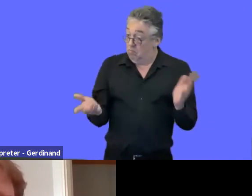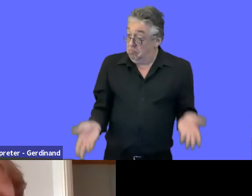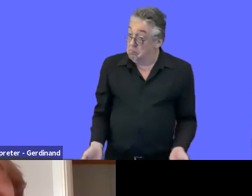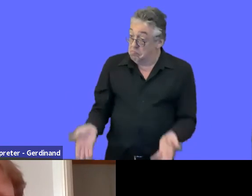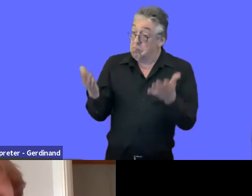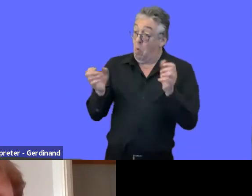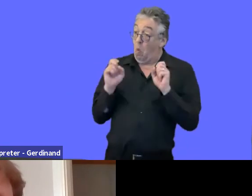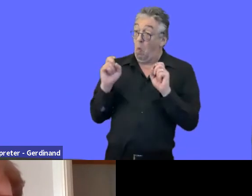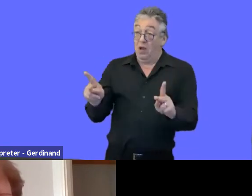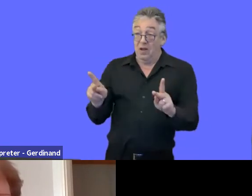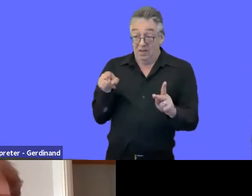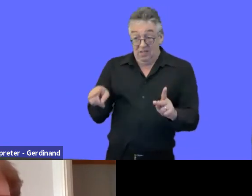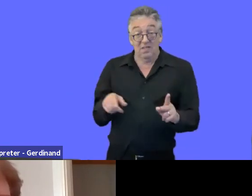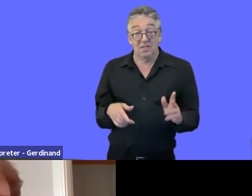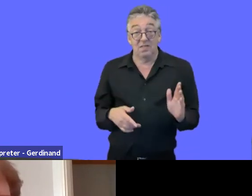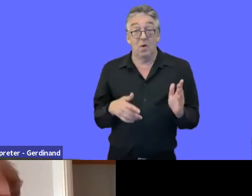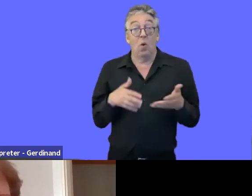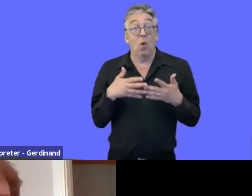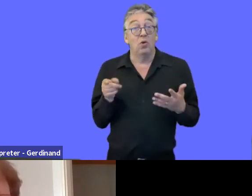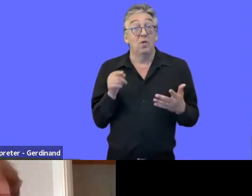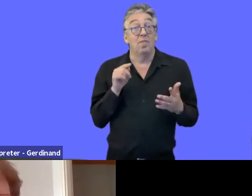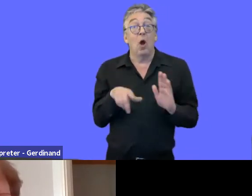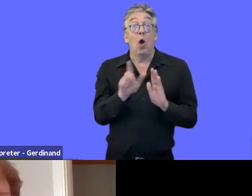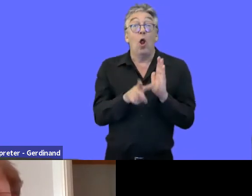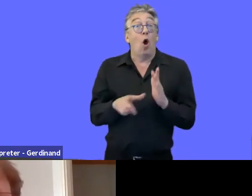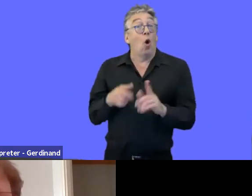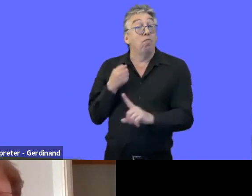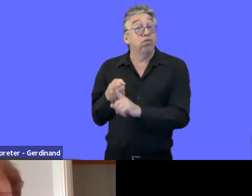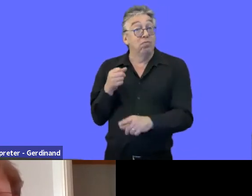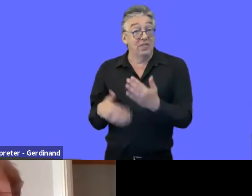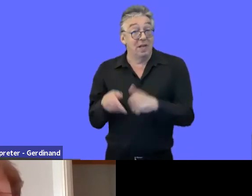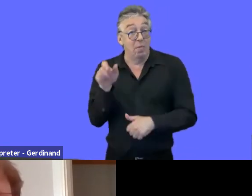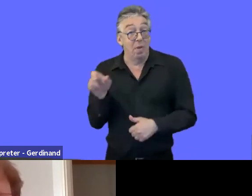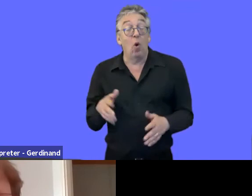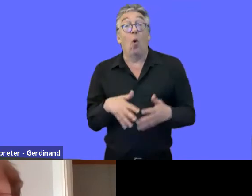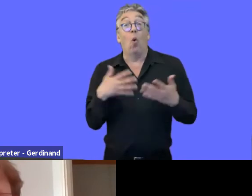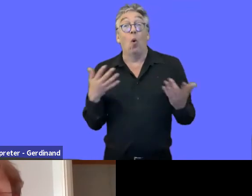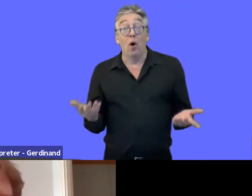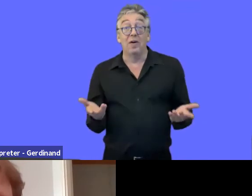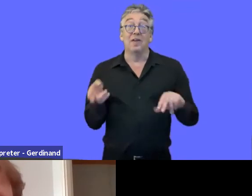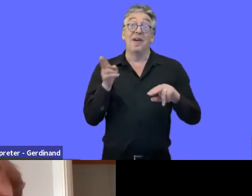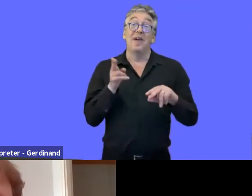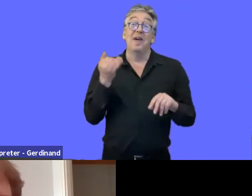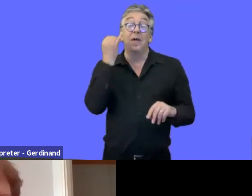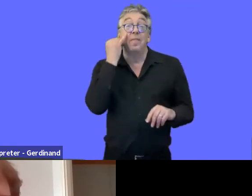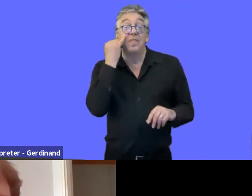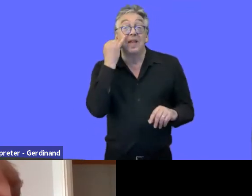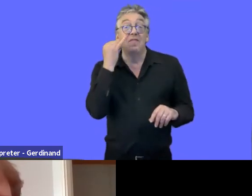that disproportionately affect persons with disabilities or if there are discriminatory patterns based on impairments